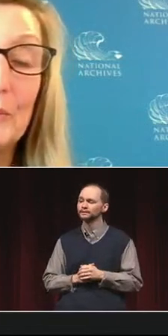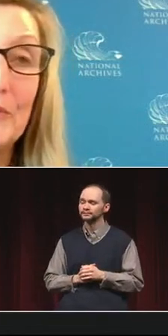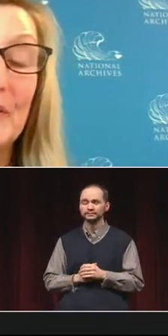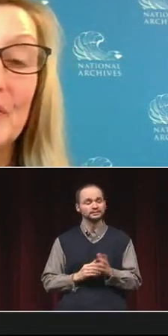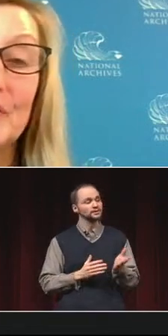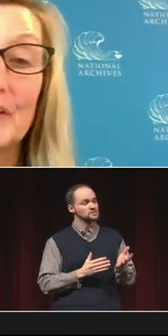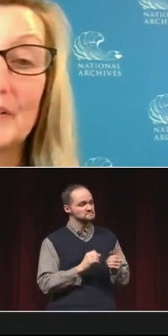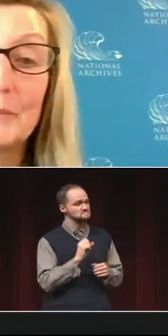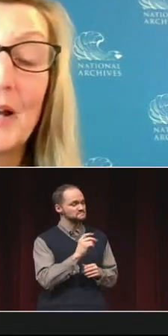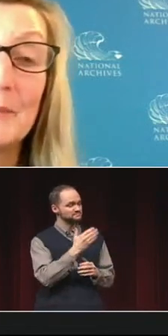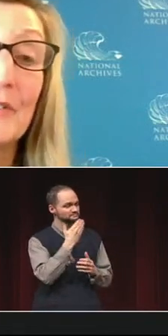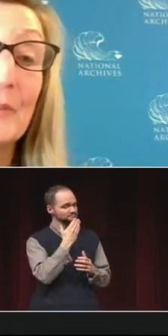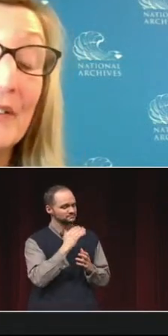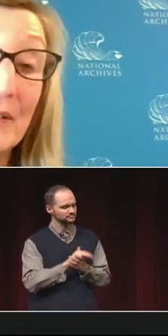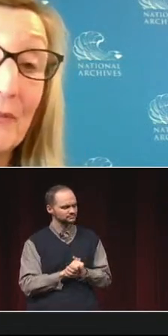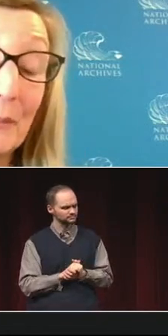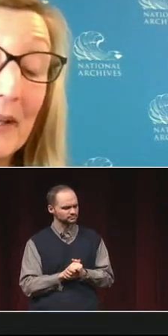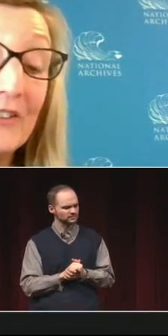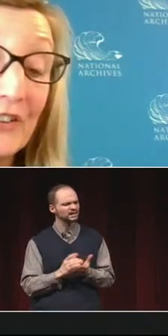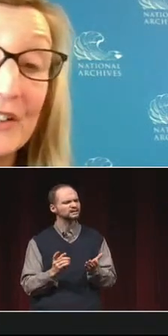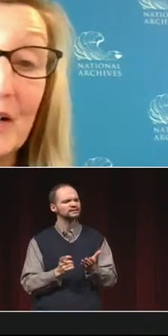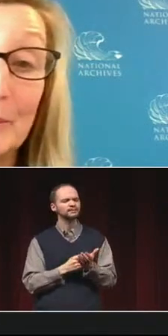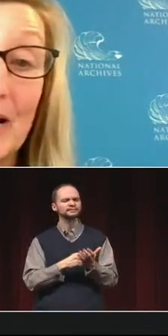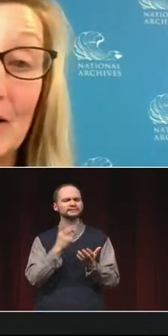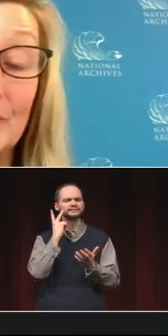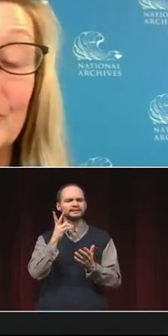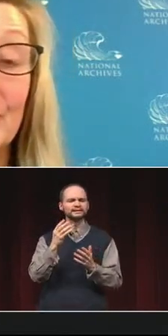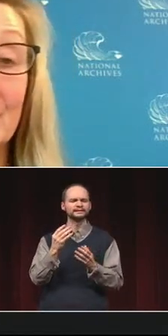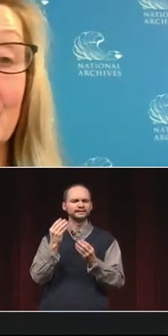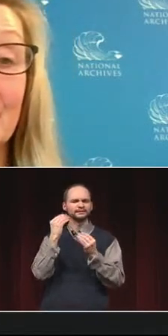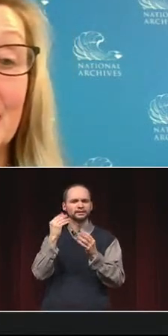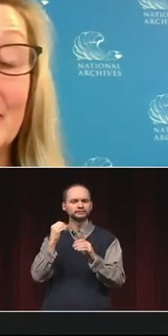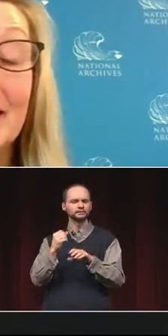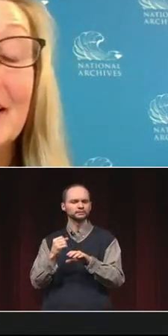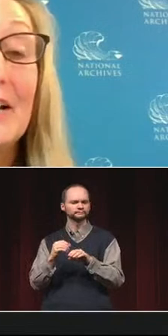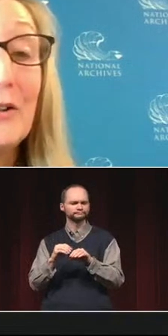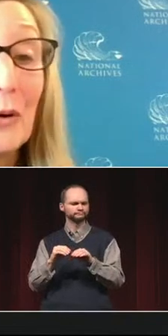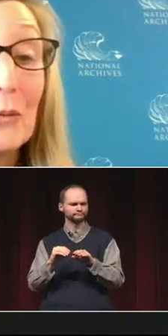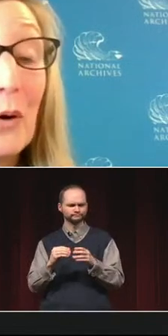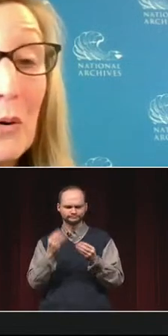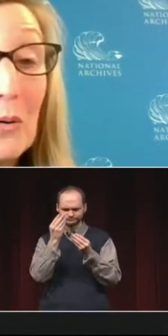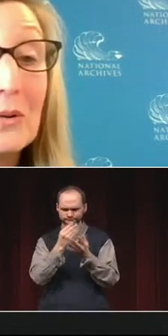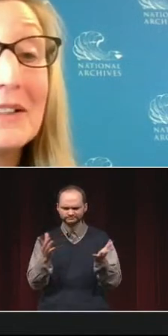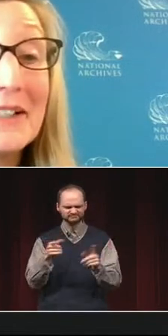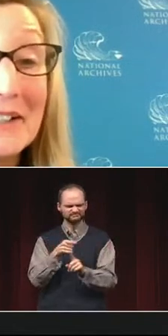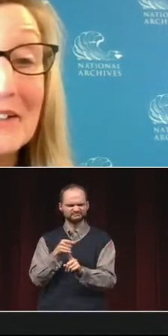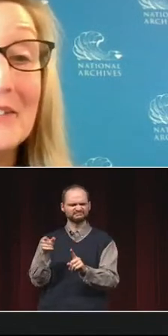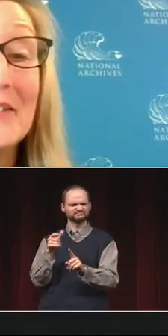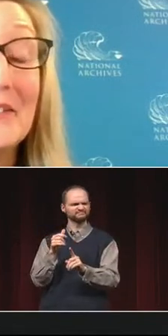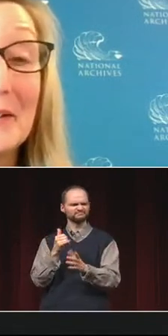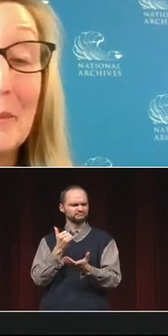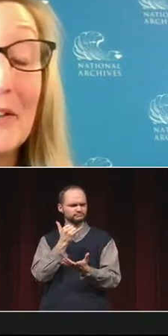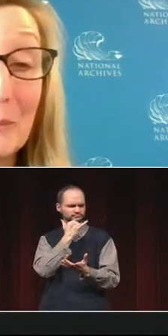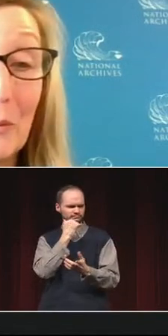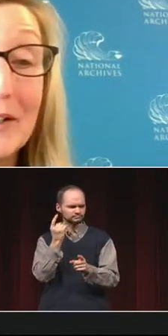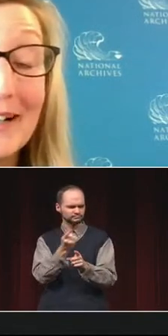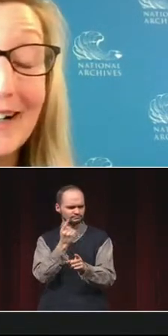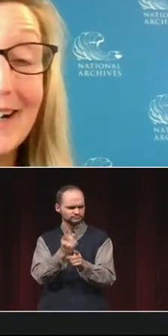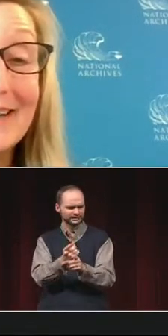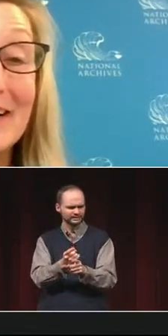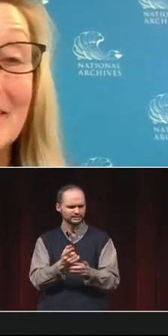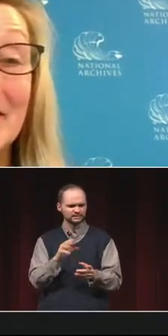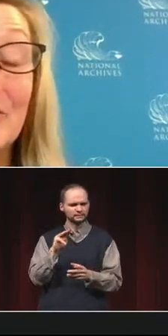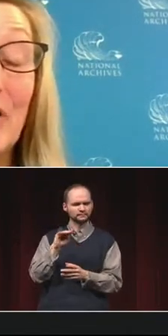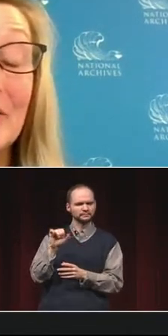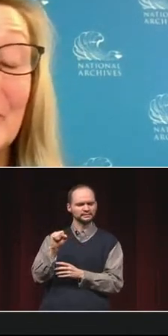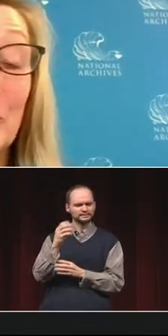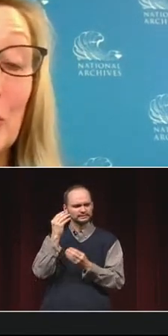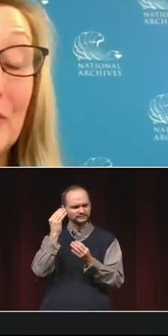just sometimes there's misinformation about your role in the bus boycott that's taught in schools.